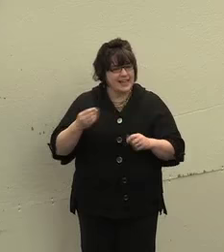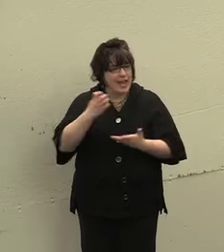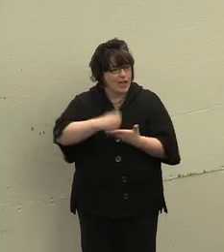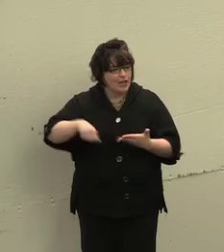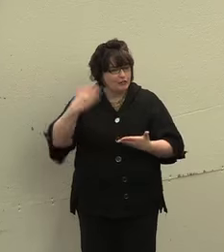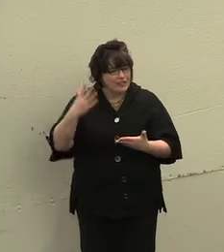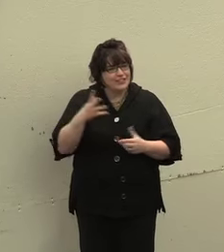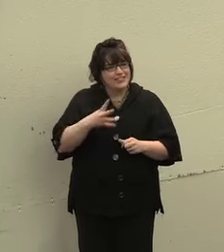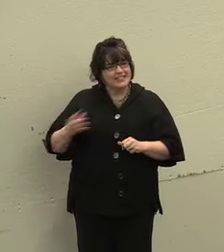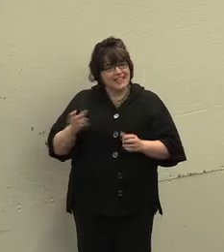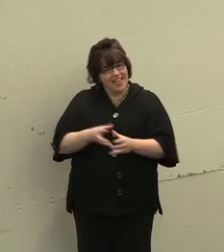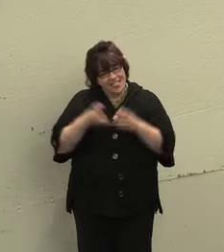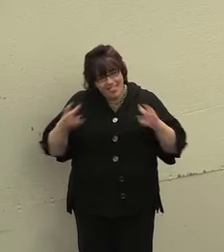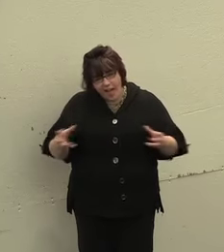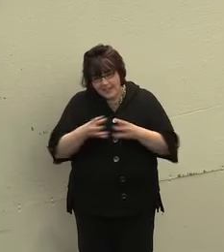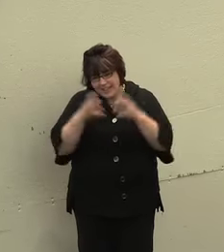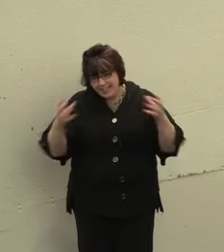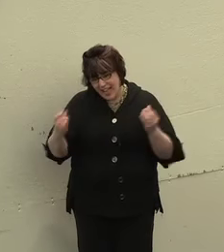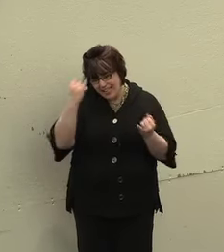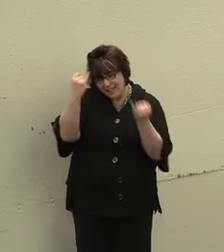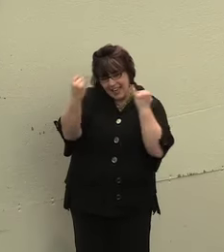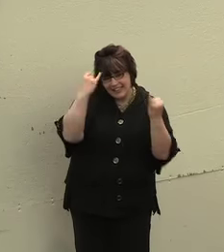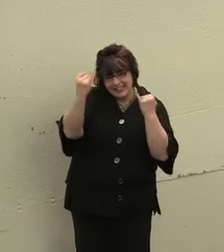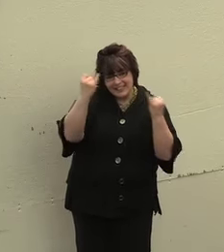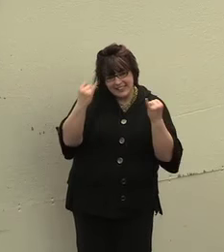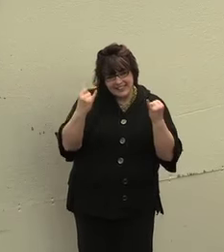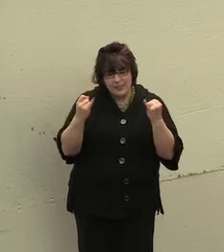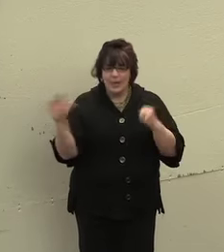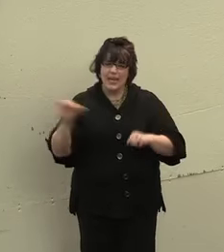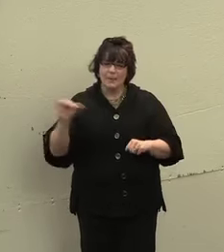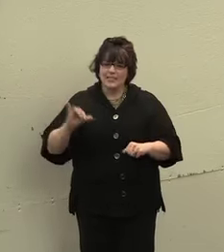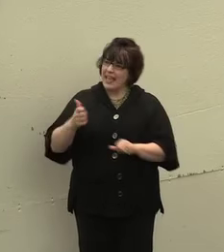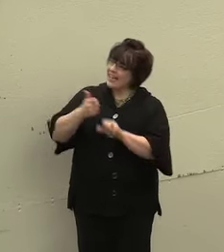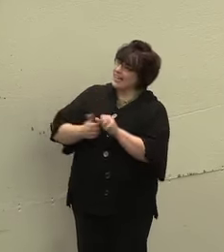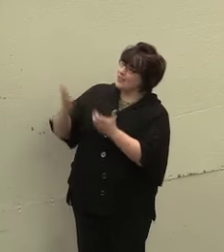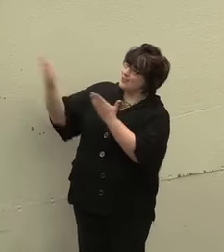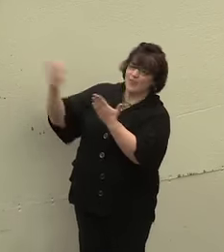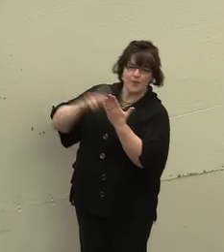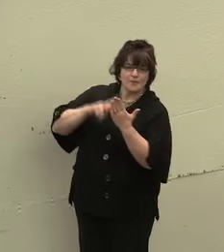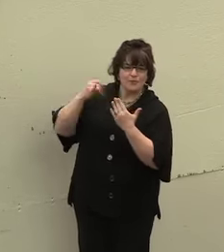and lots and lots of ideas. So, I mean, it was as if each one of these projects was a kind of thesis.